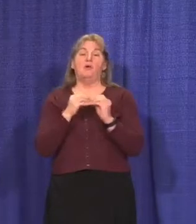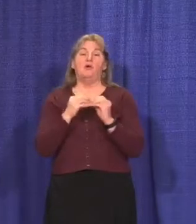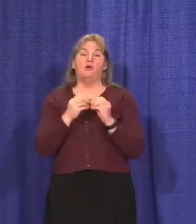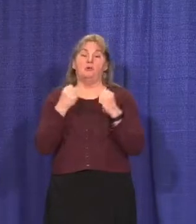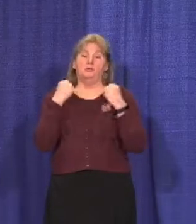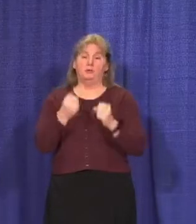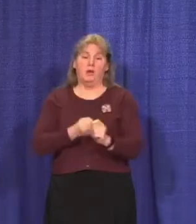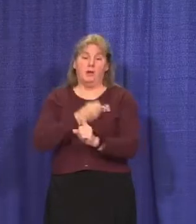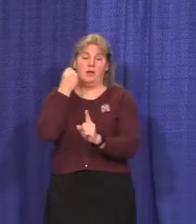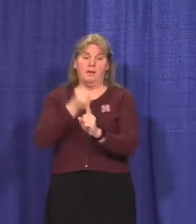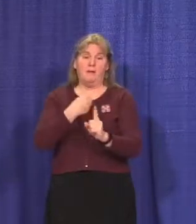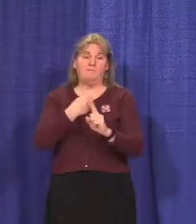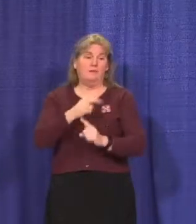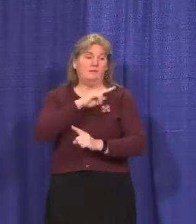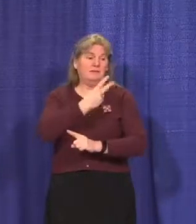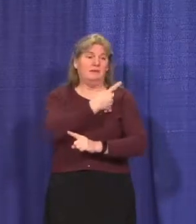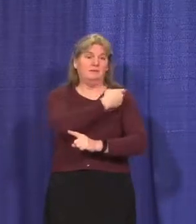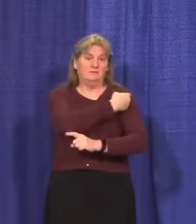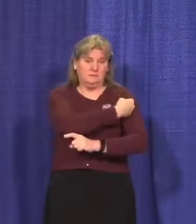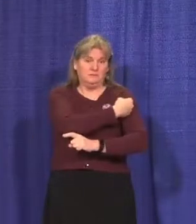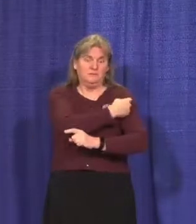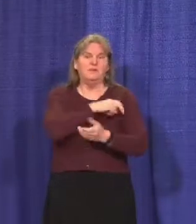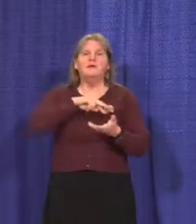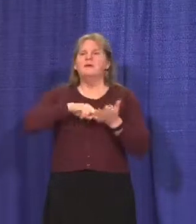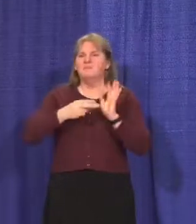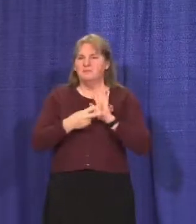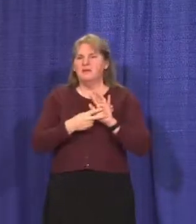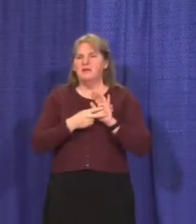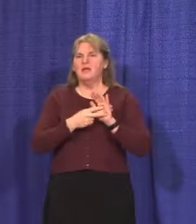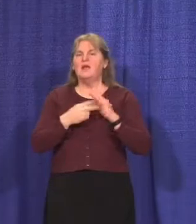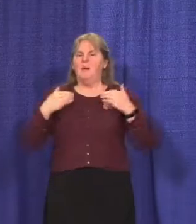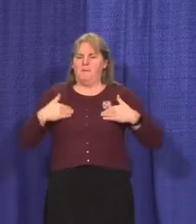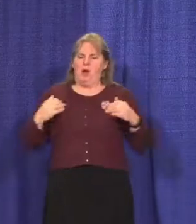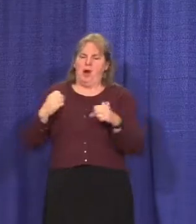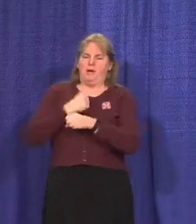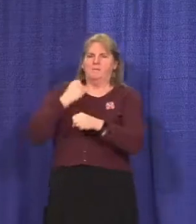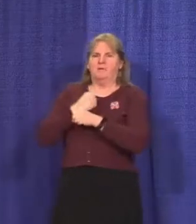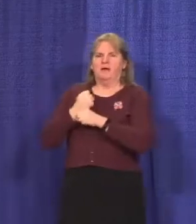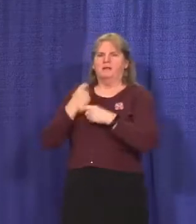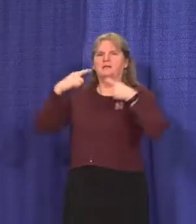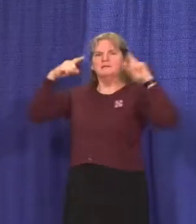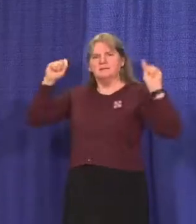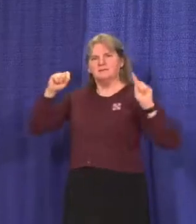vaccine is working. We will continue to rollout the second shot in the same order in